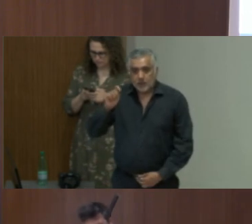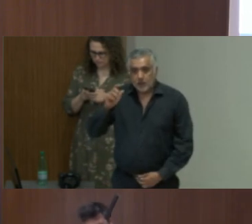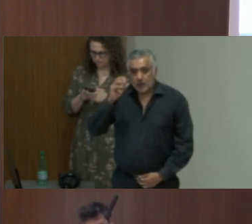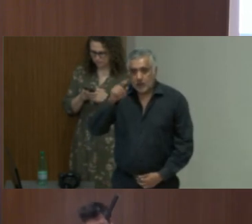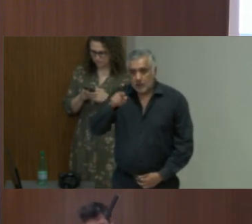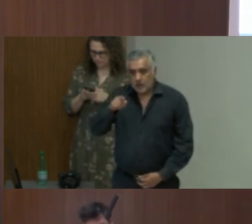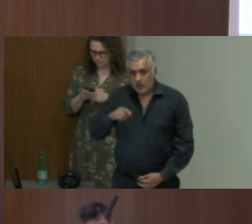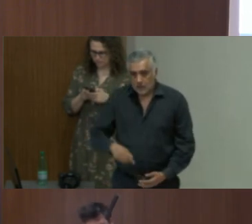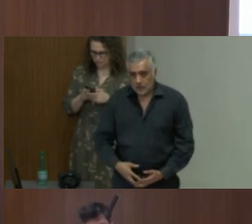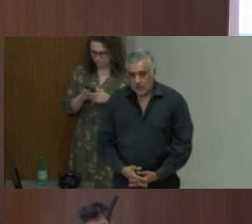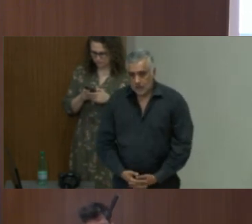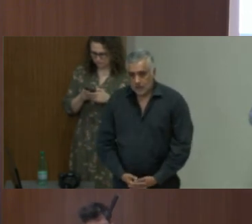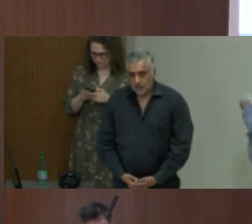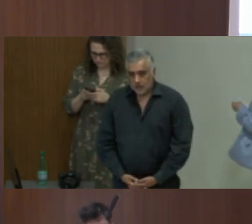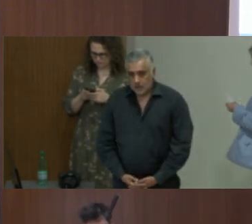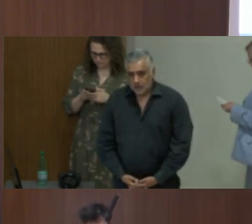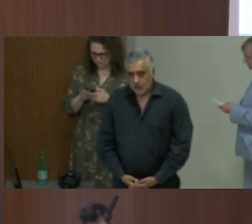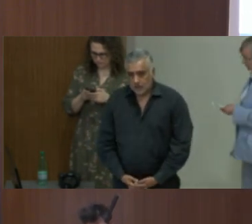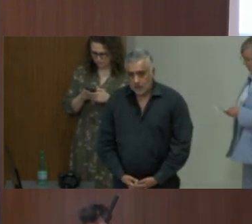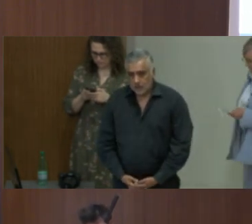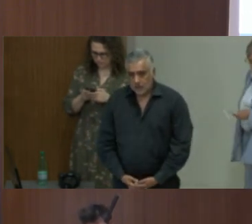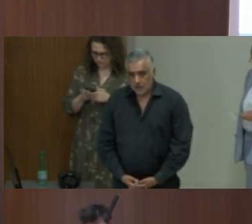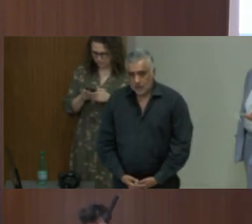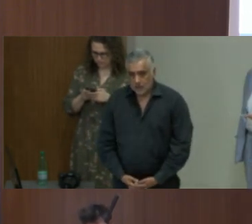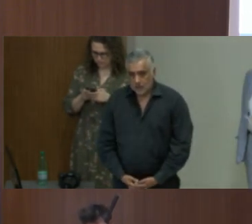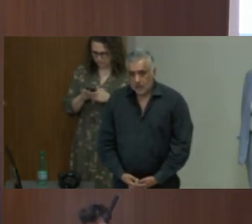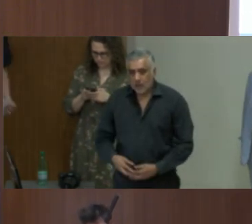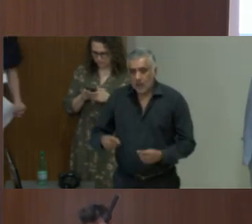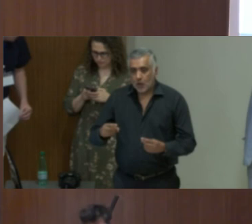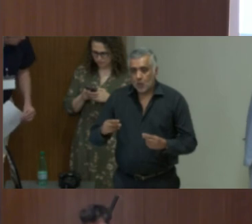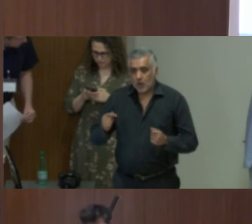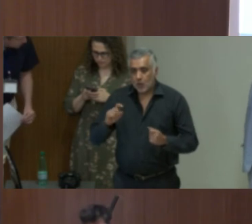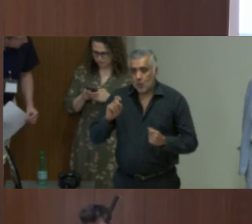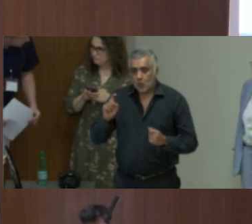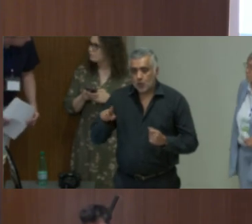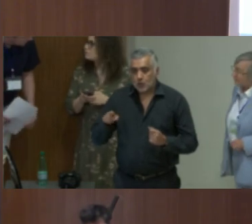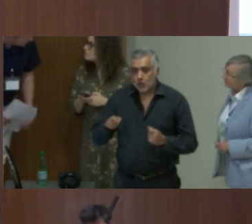Now, to my friend Father Justin and to the panelists, just a quick one. Most of you are into canon law